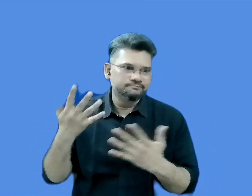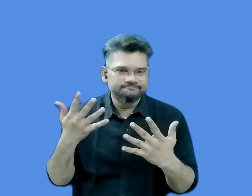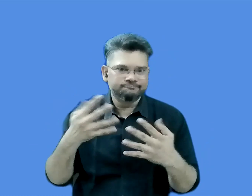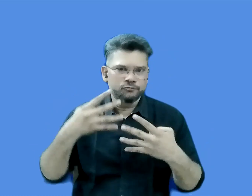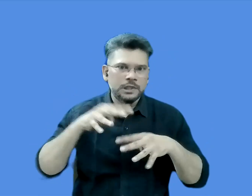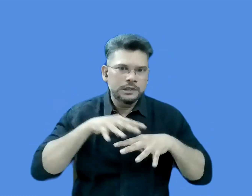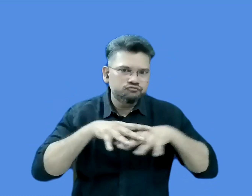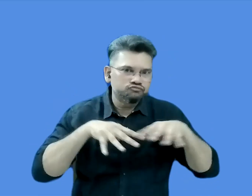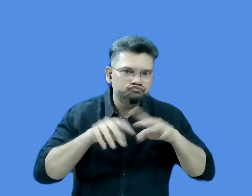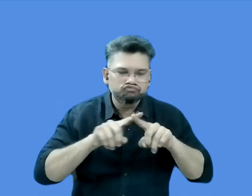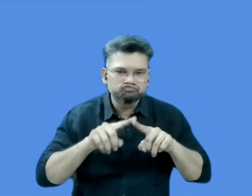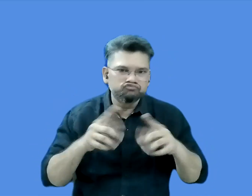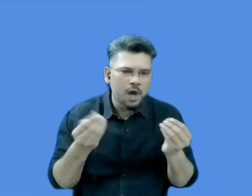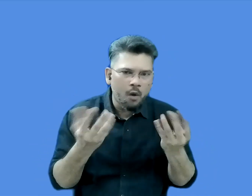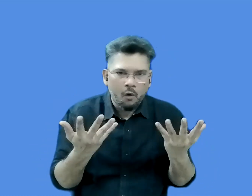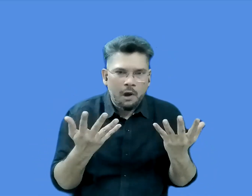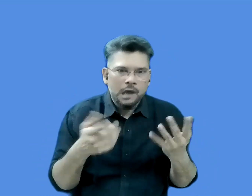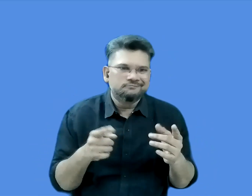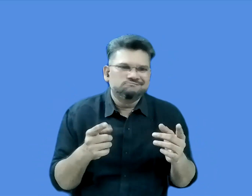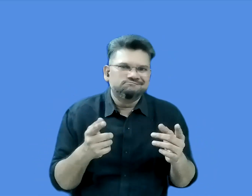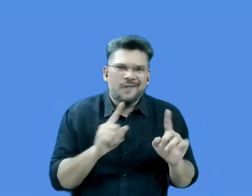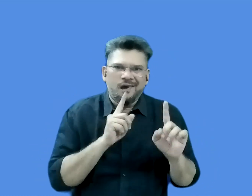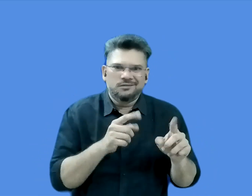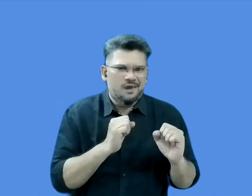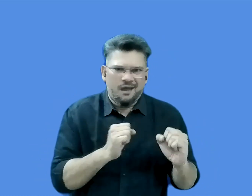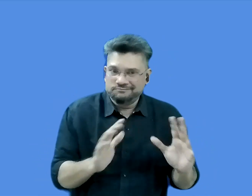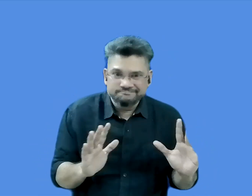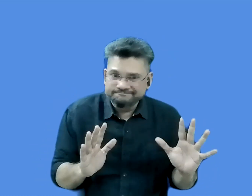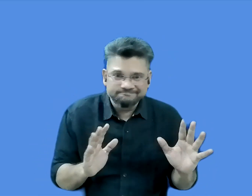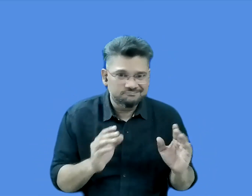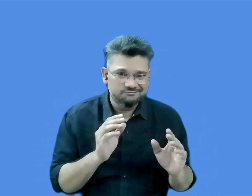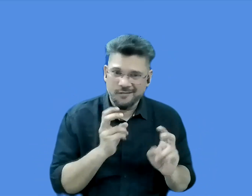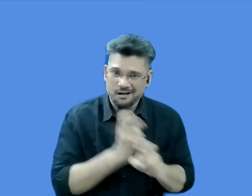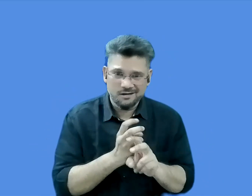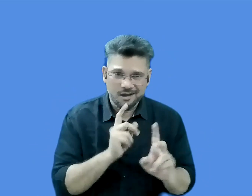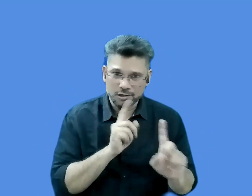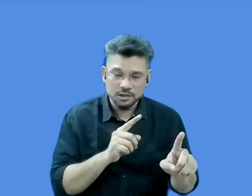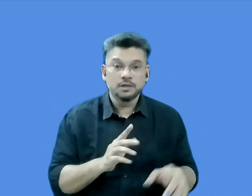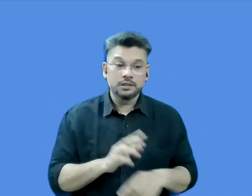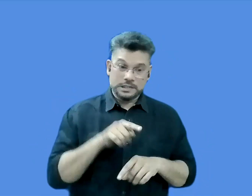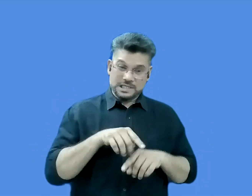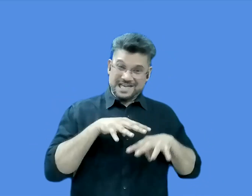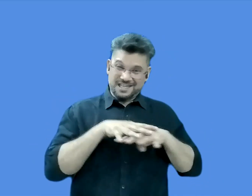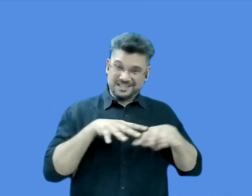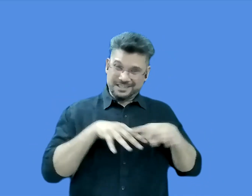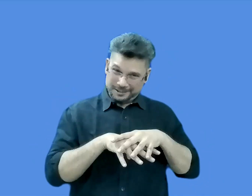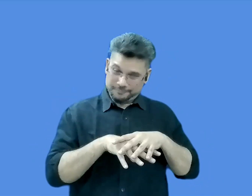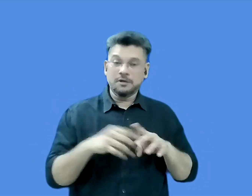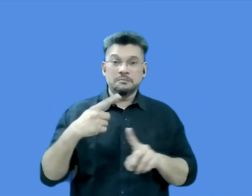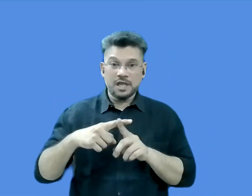itself, sometimes it is very difficult. I will say there is no short answer for that.